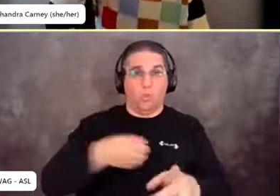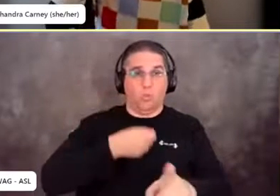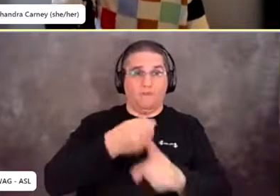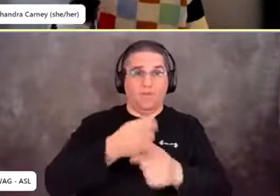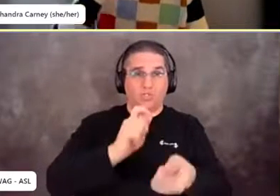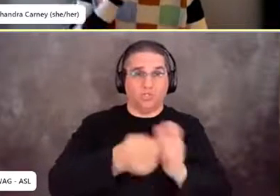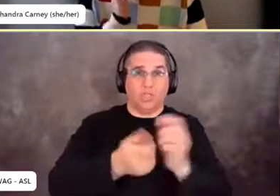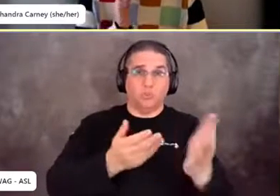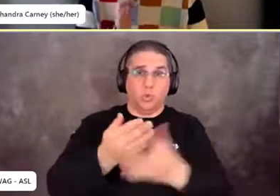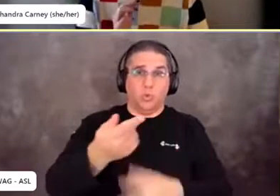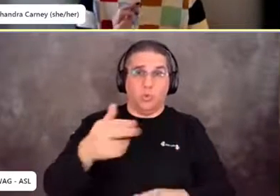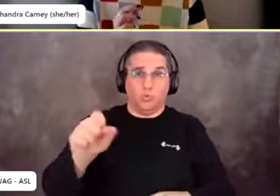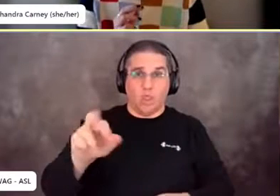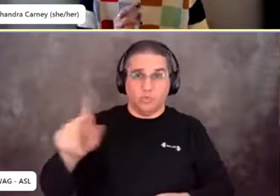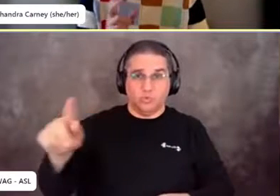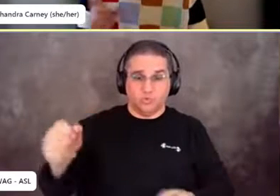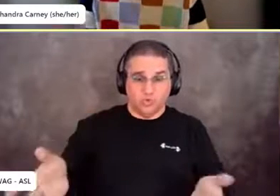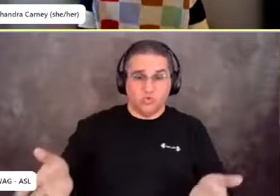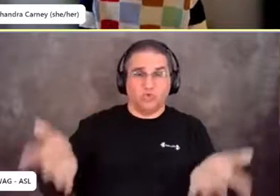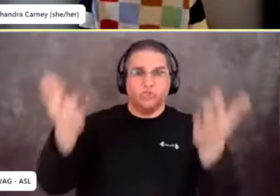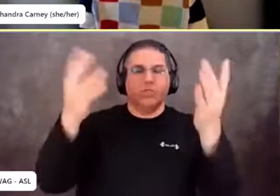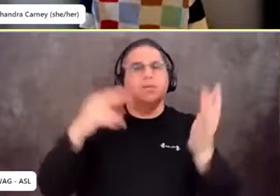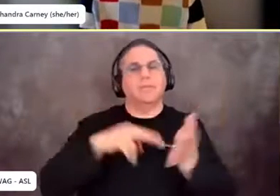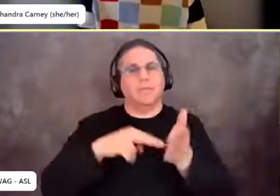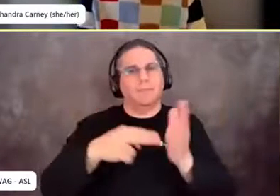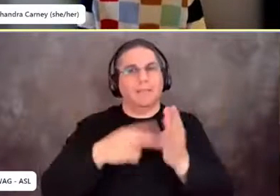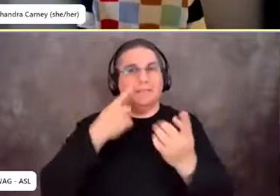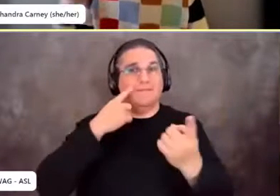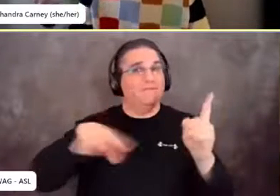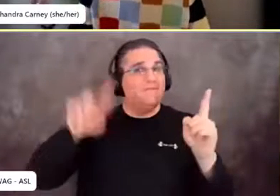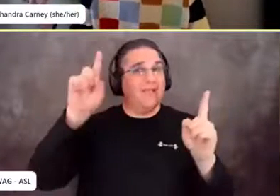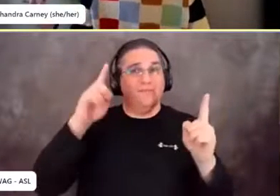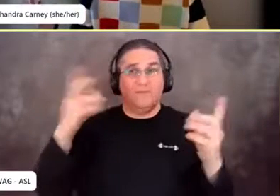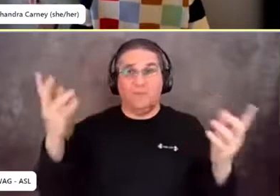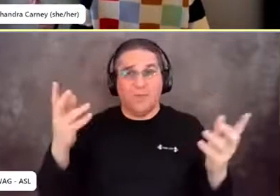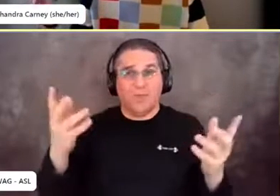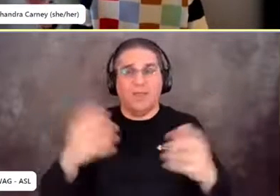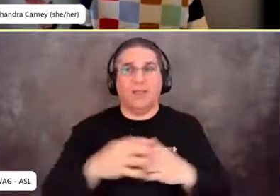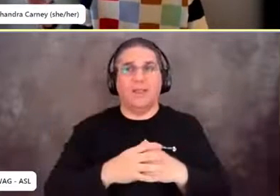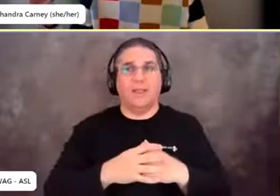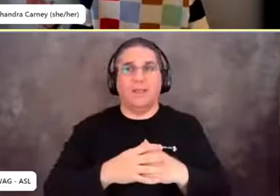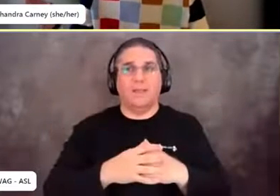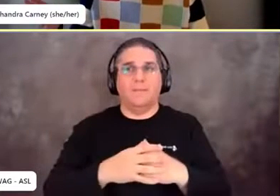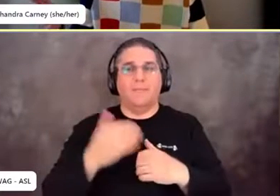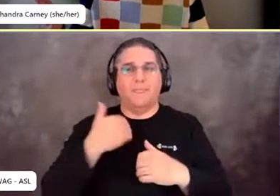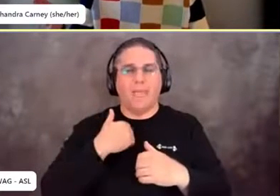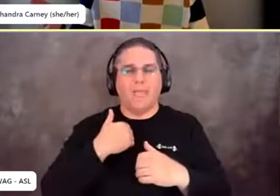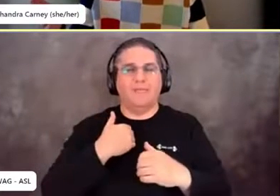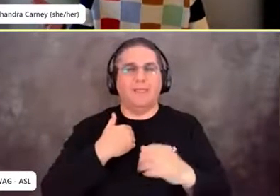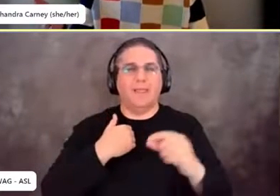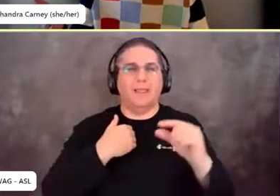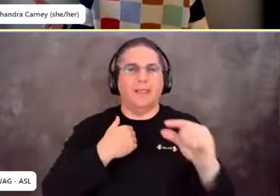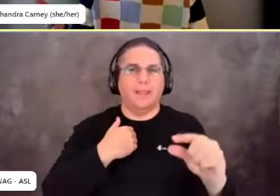secure secure and private. Those don't take one person. But if you do want to change